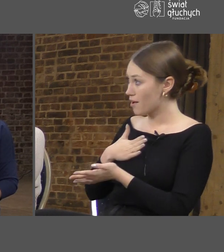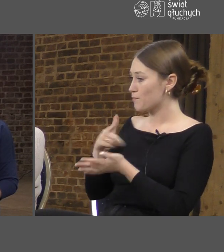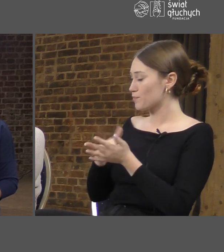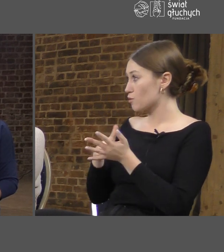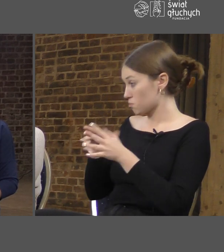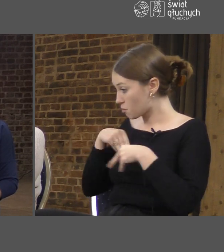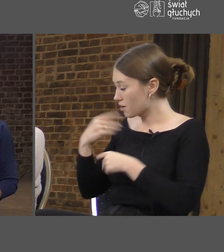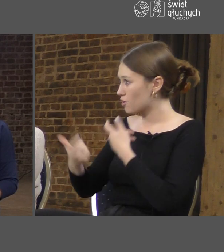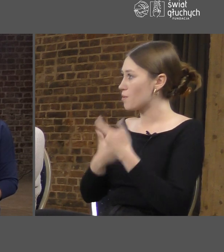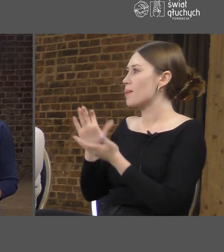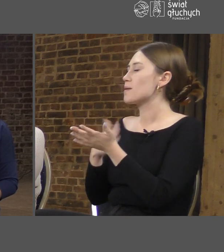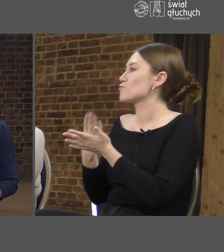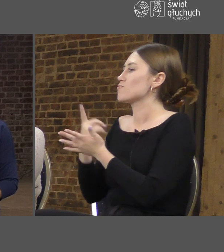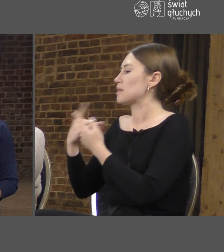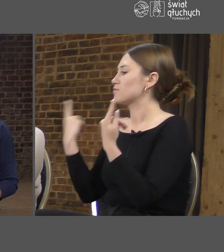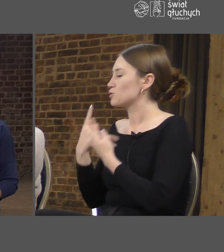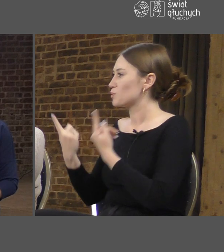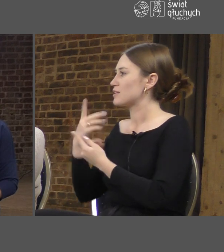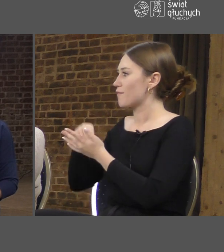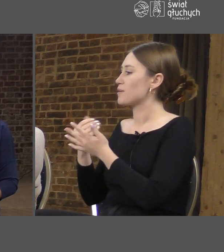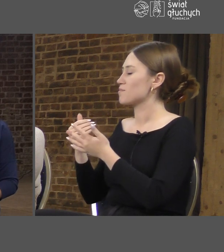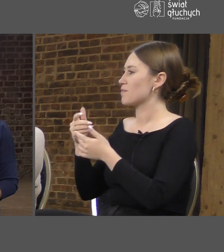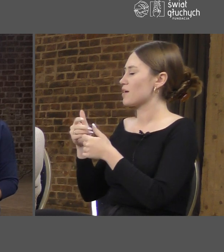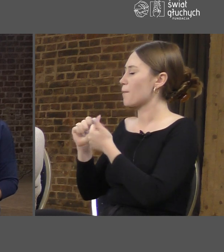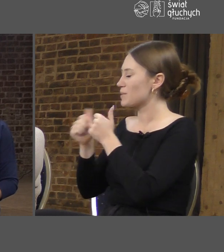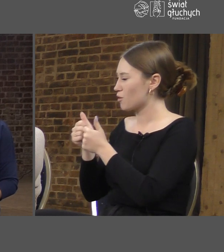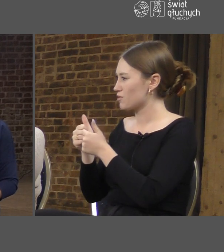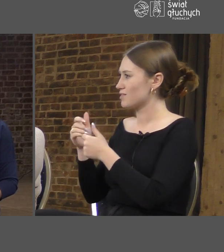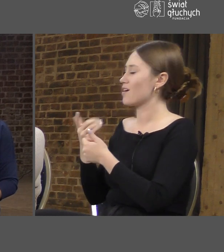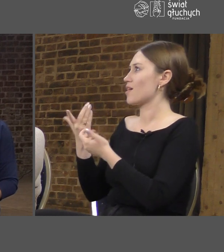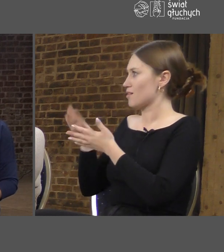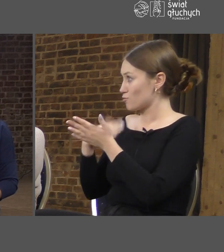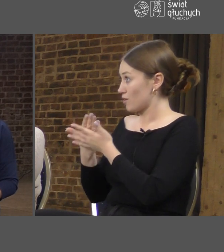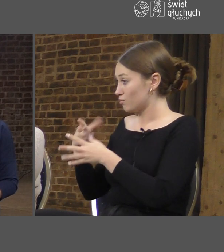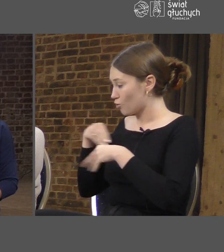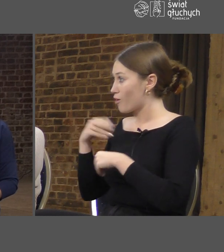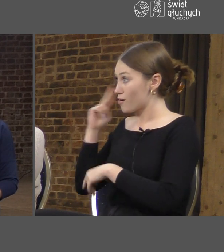For example, in the case of being a pilot: Am I capable of being a deaf pilot?